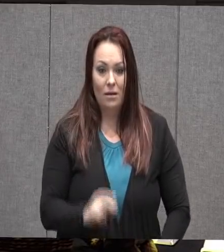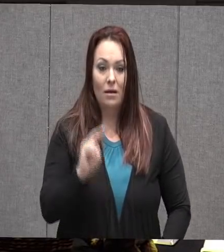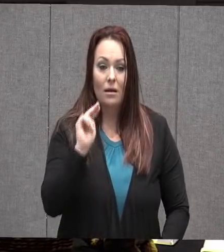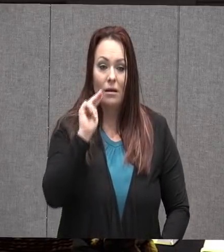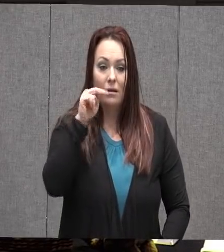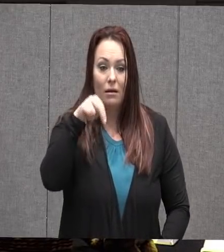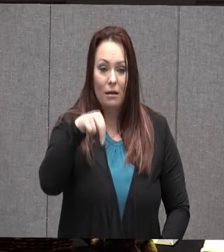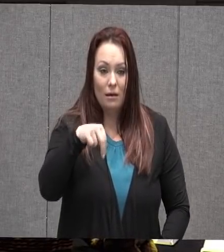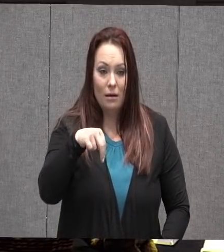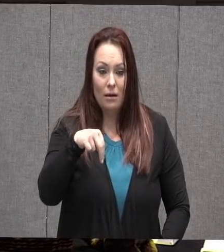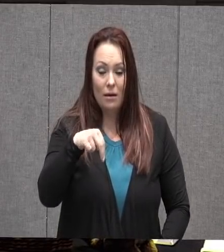En, n.